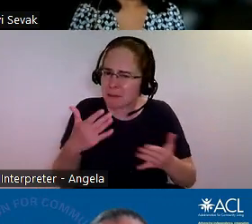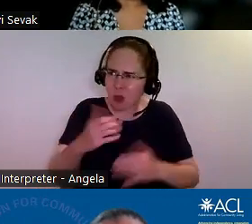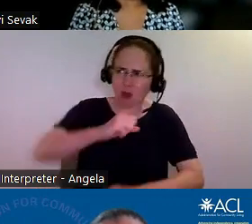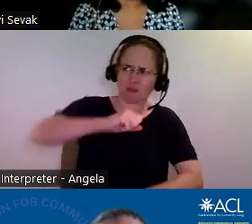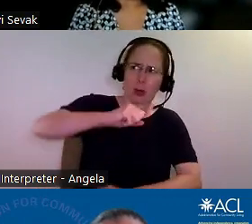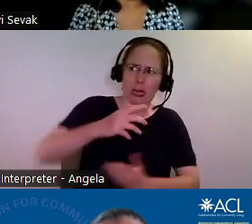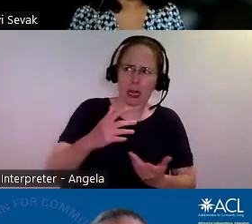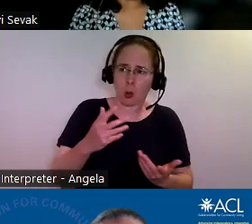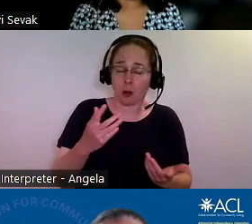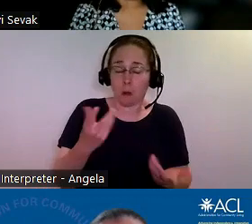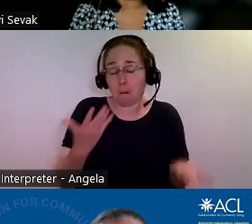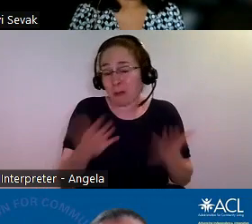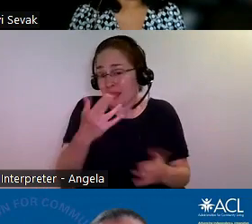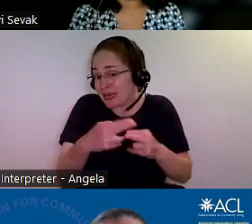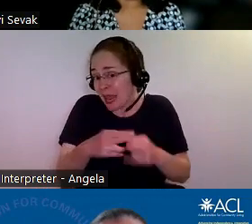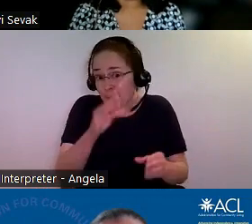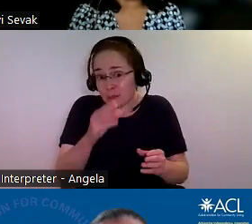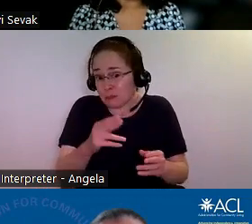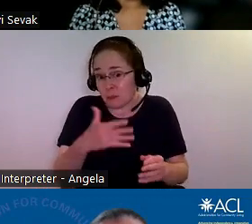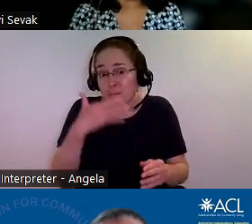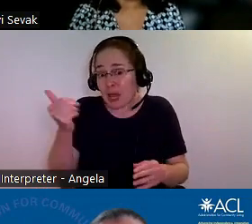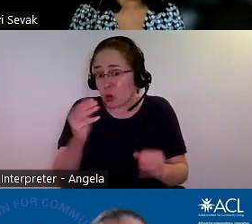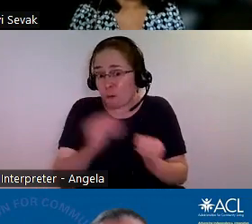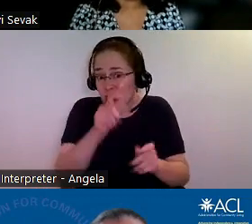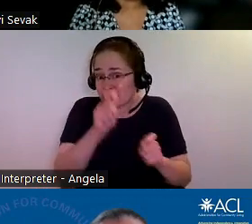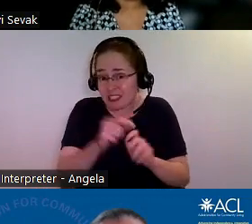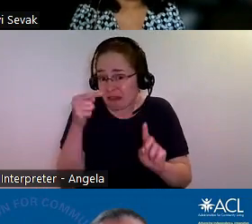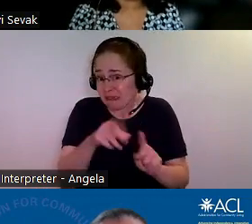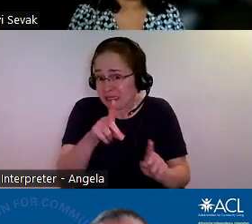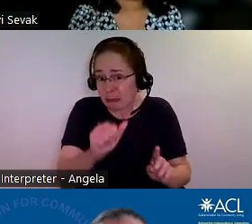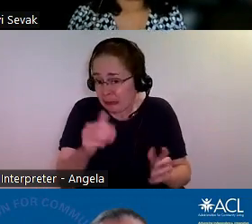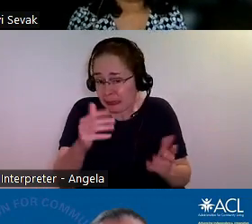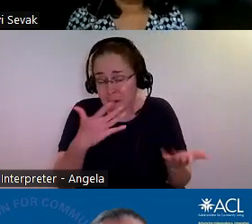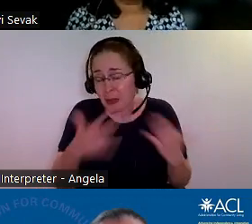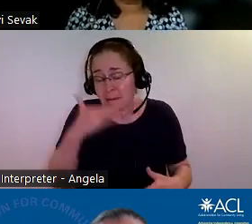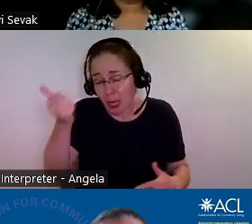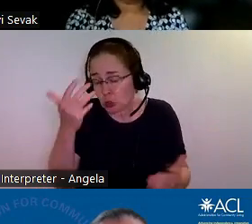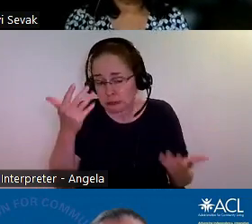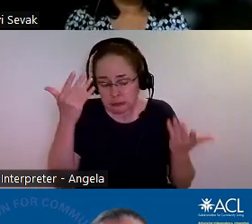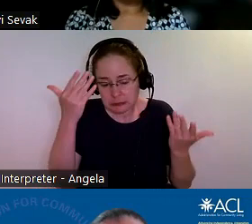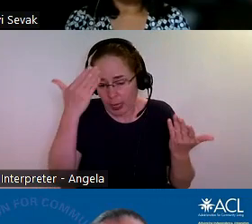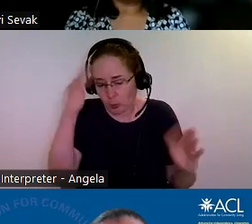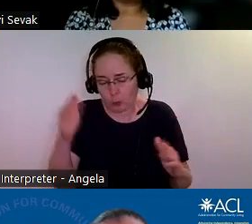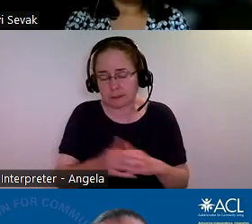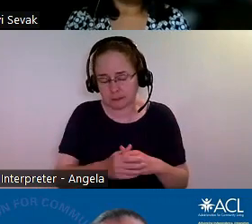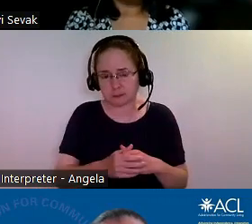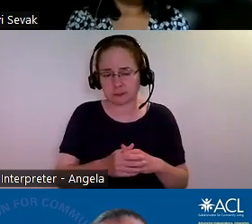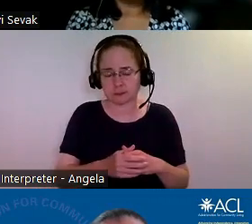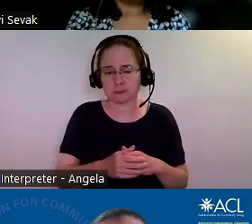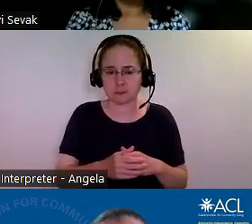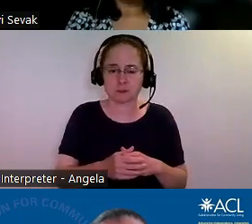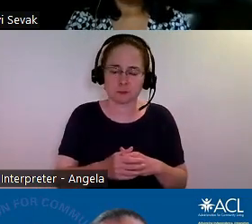I don't know if a name that's more specific about disability might be more, or have more response,